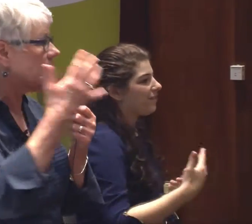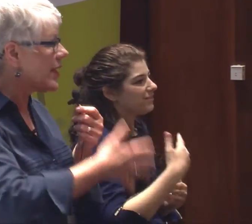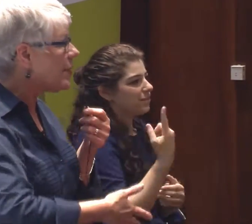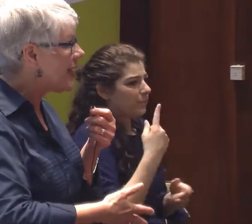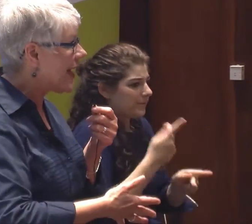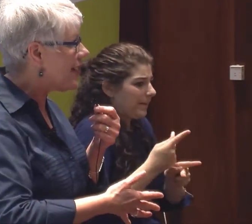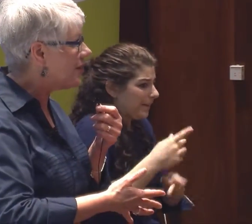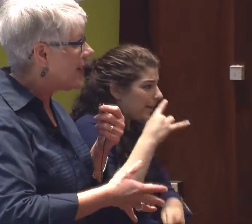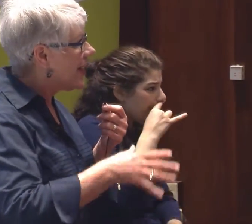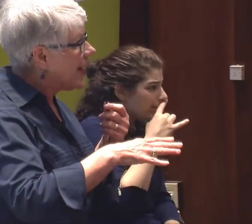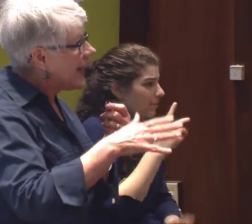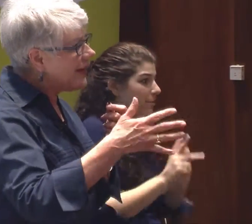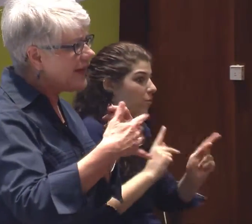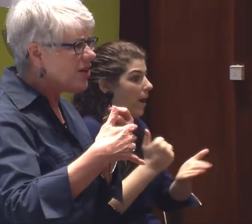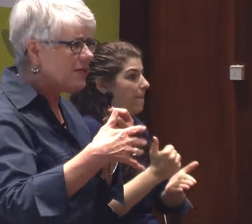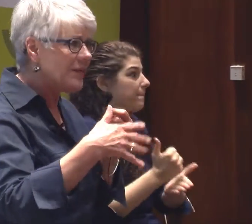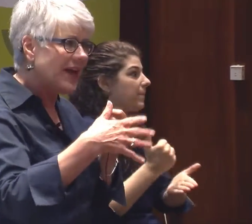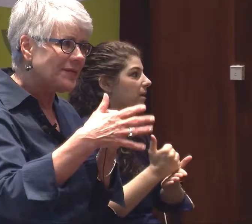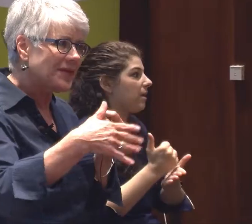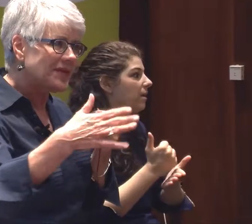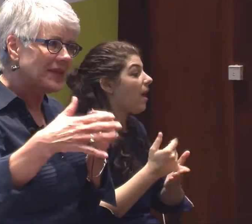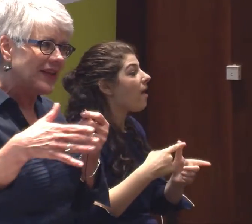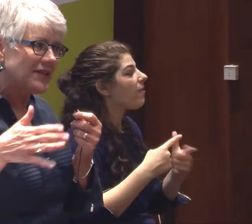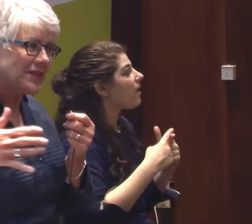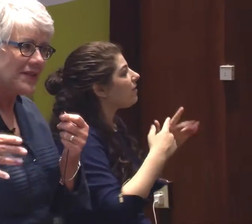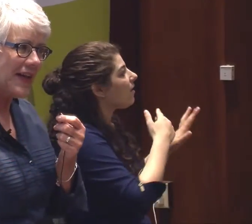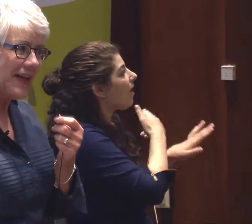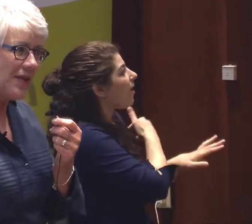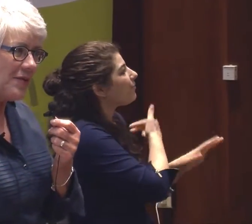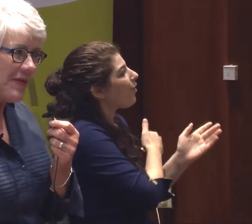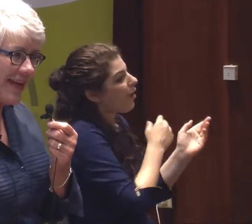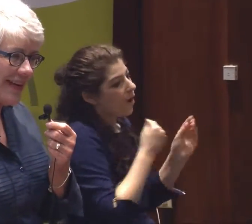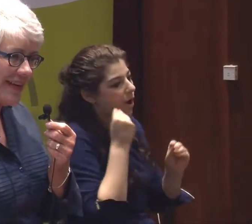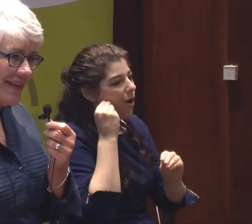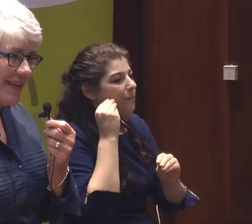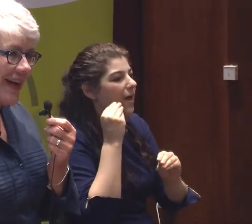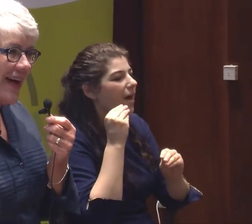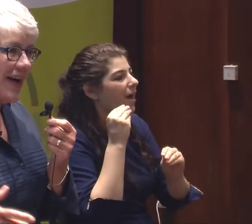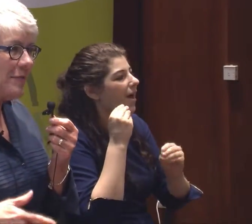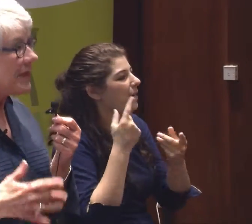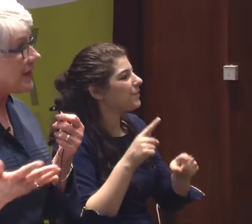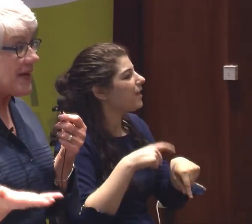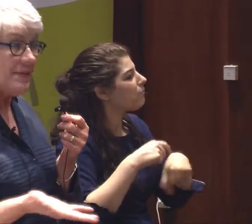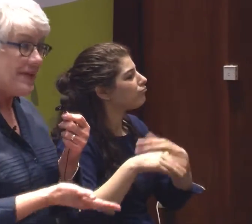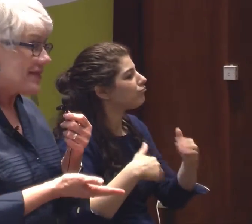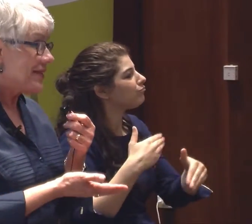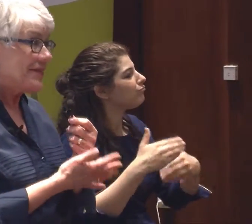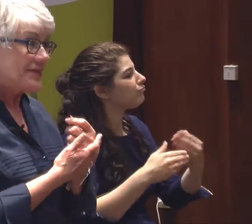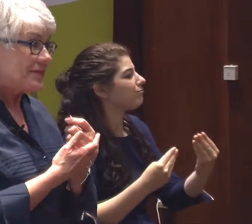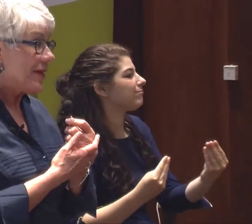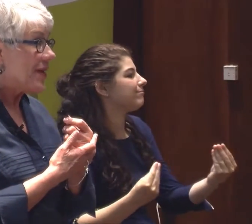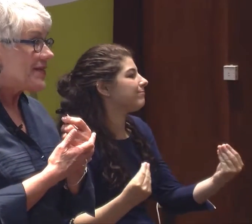are helping out, and then your home from the hospital and some of that starts to kind of go away, but the baby still requires